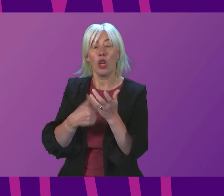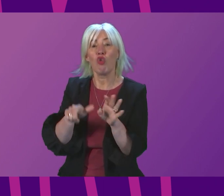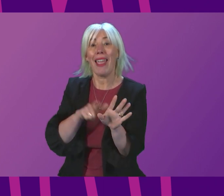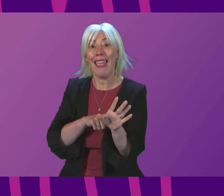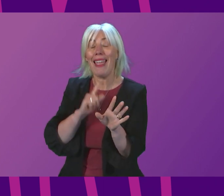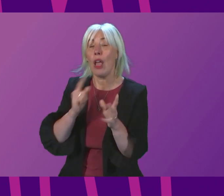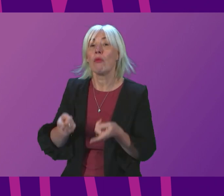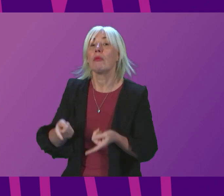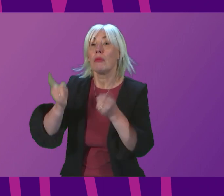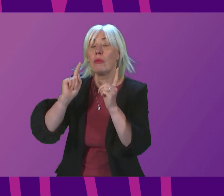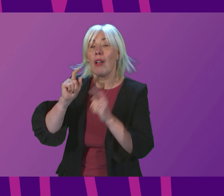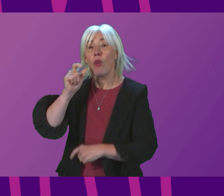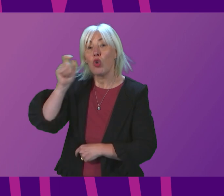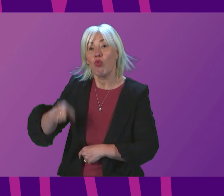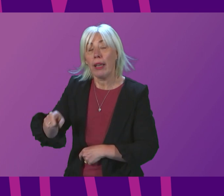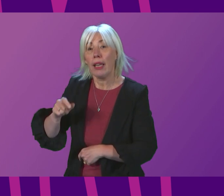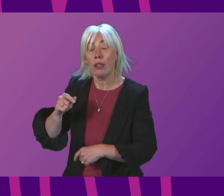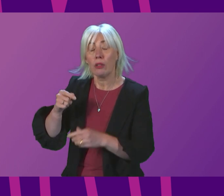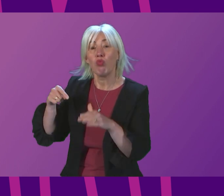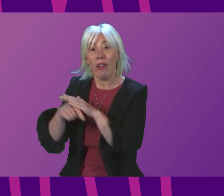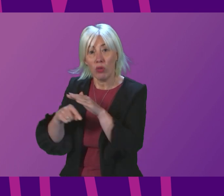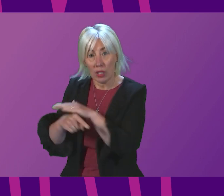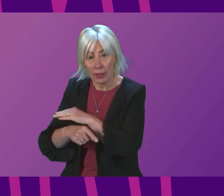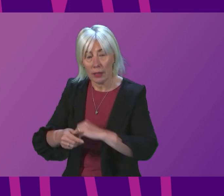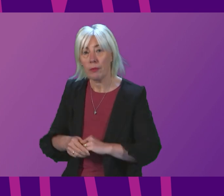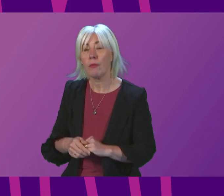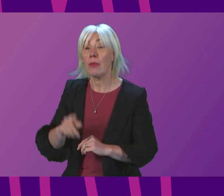minister for Ukrainian refugees. It is a fitting appointment.